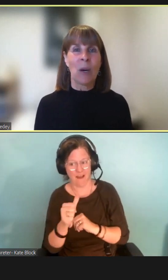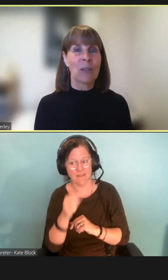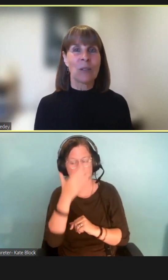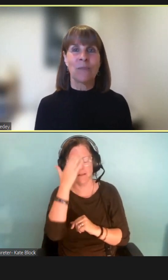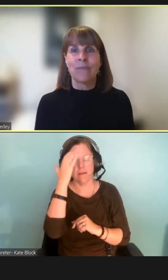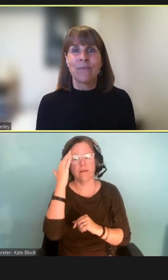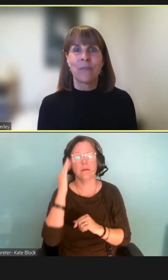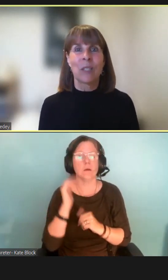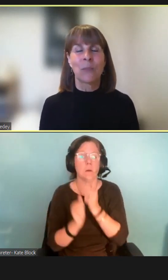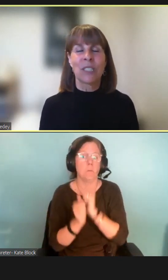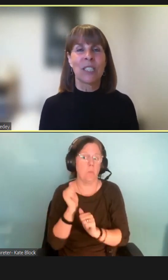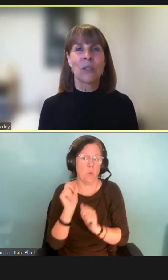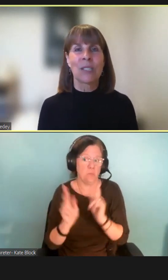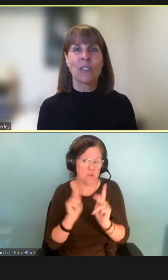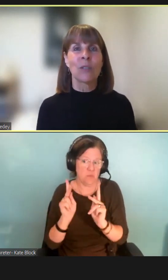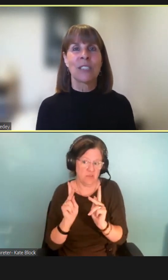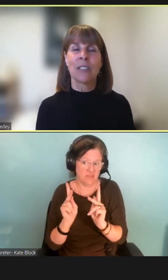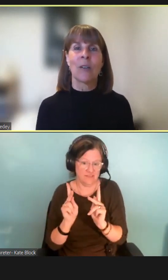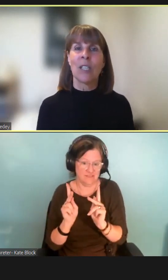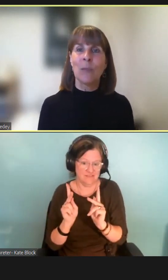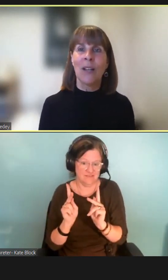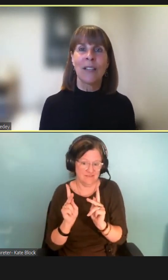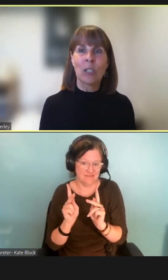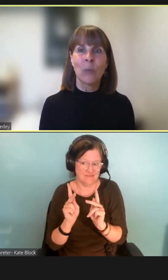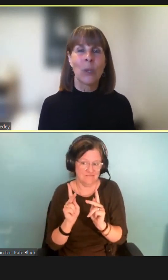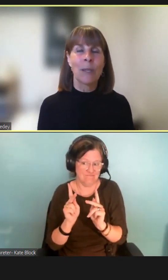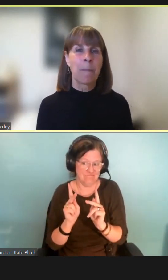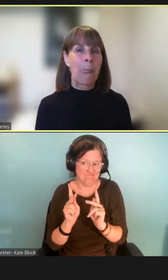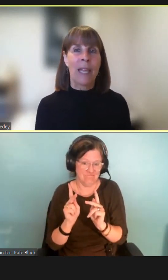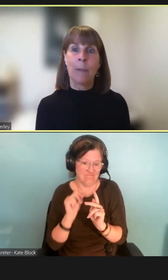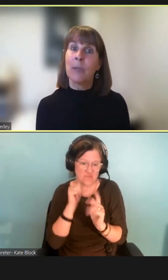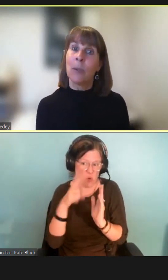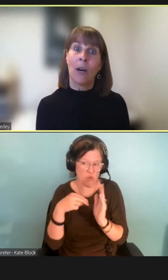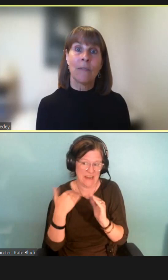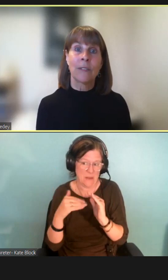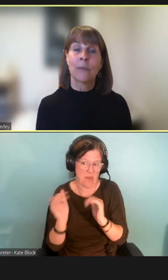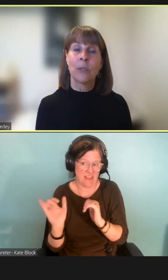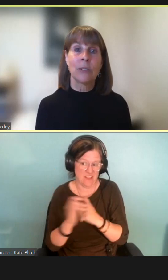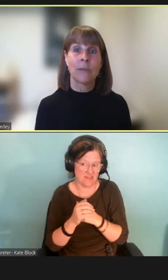aren't particularly interested in their email anymore and people often will are